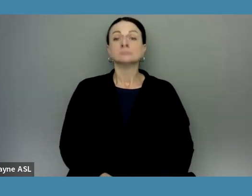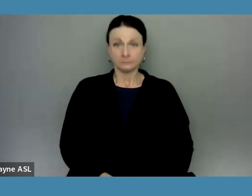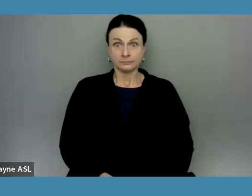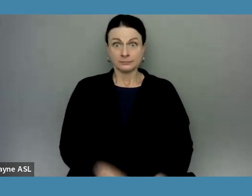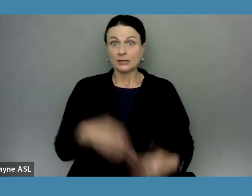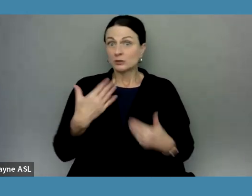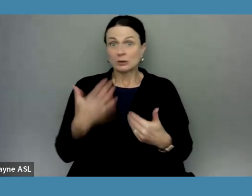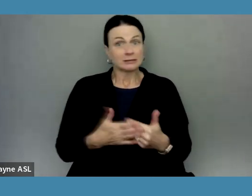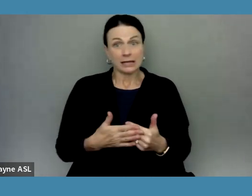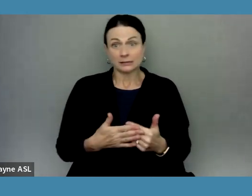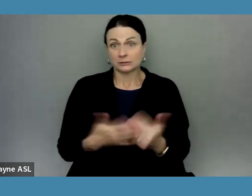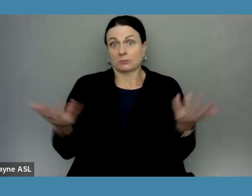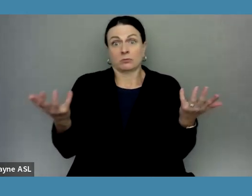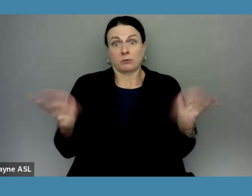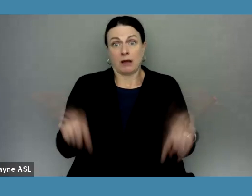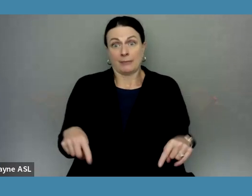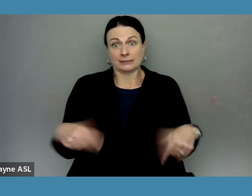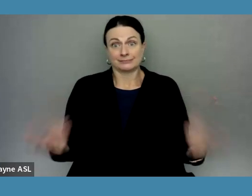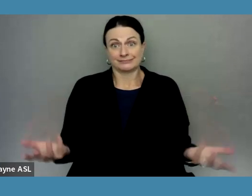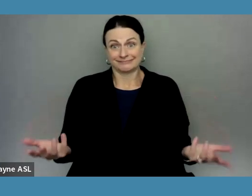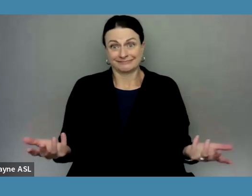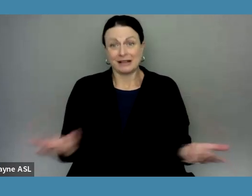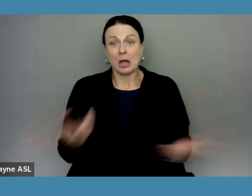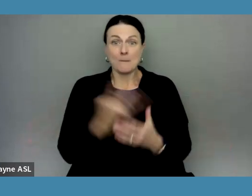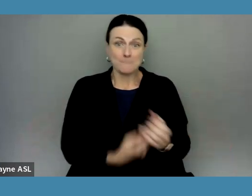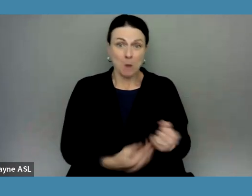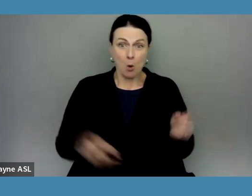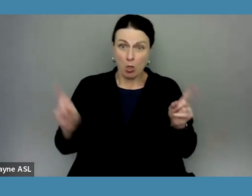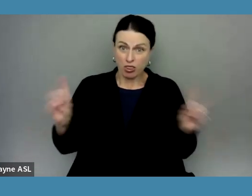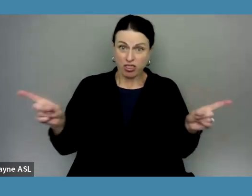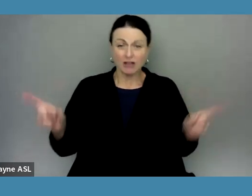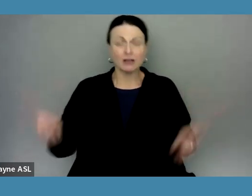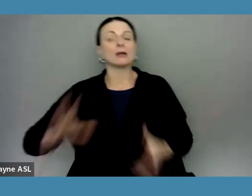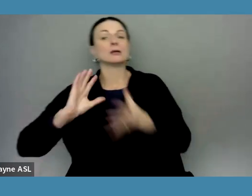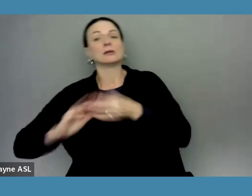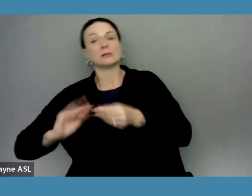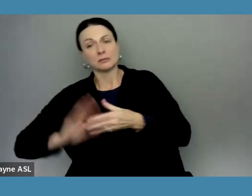So once both sides have rested their case in chiefs,